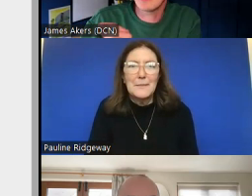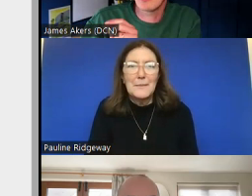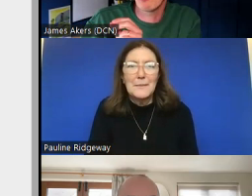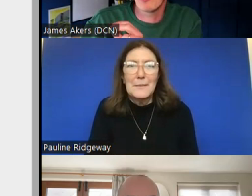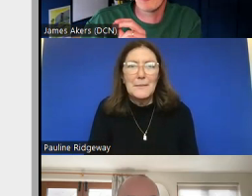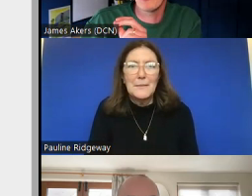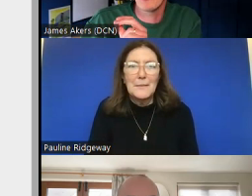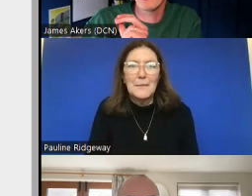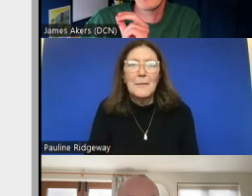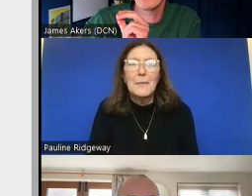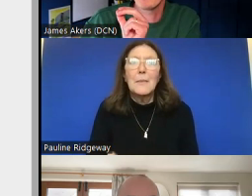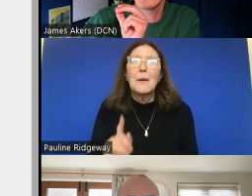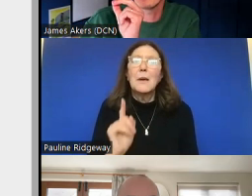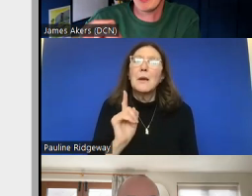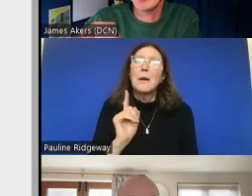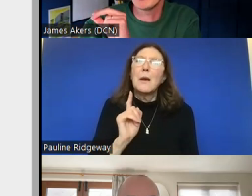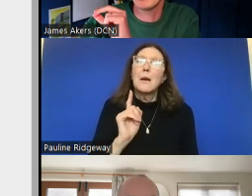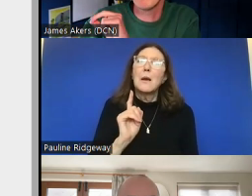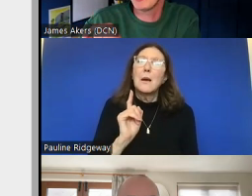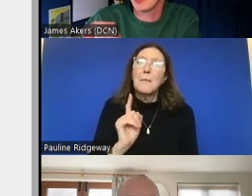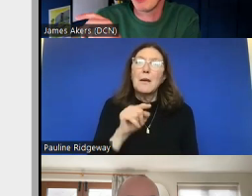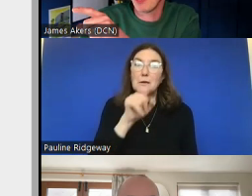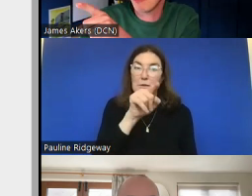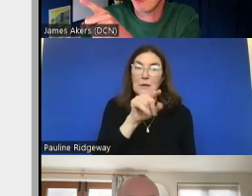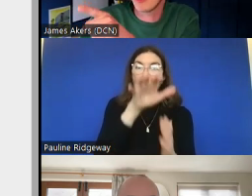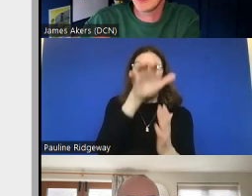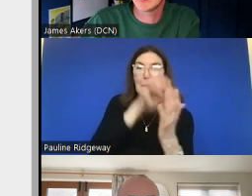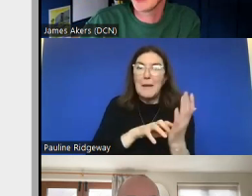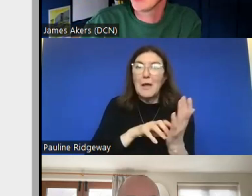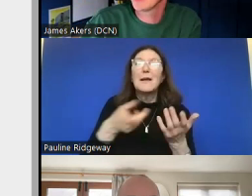The pages that you're visiting, if they appear in this list,